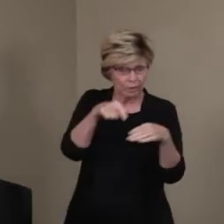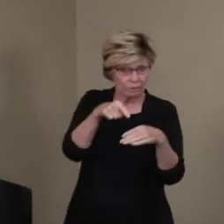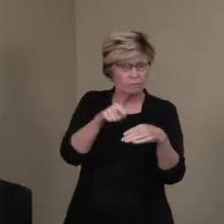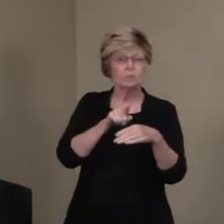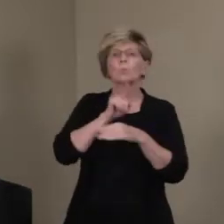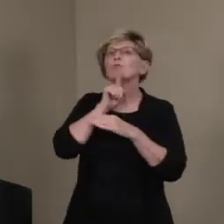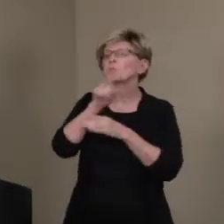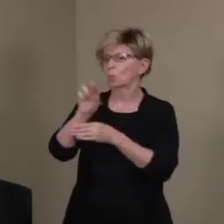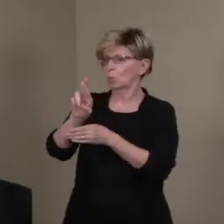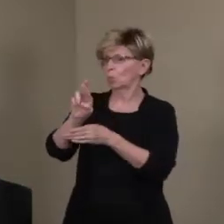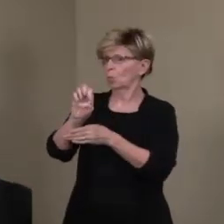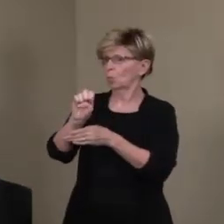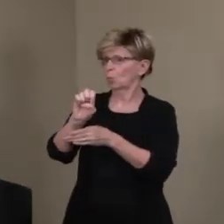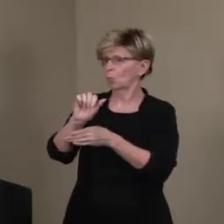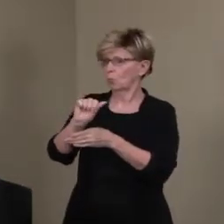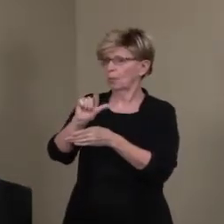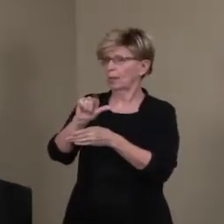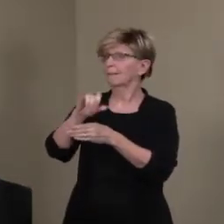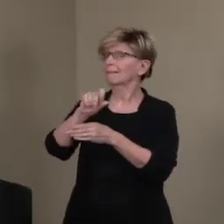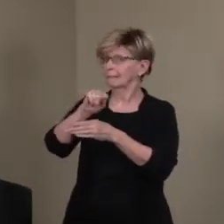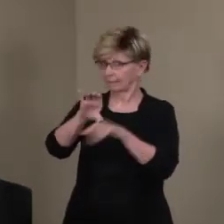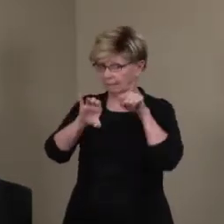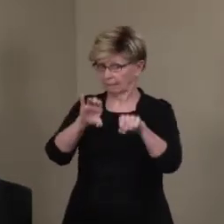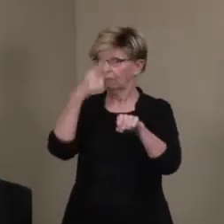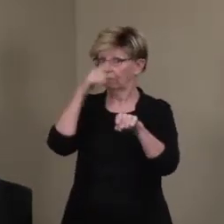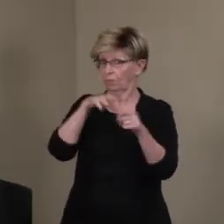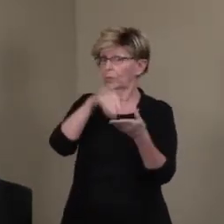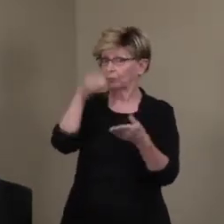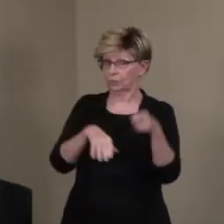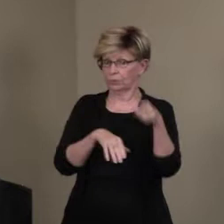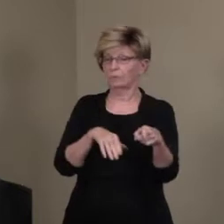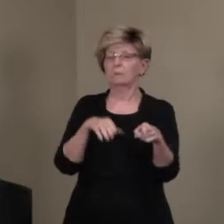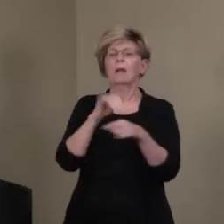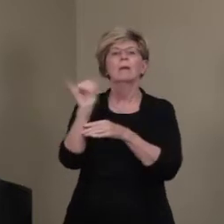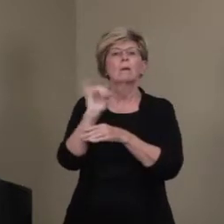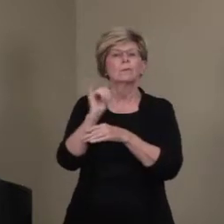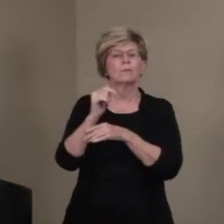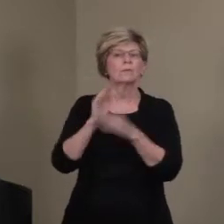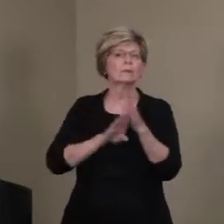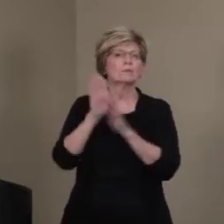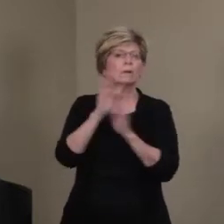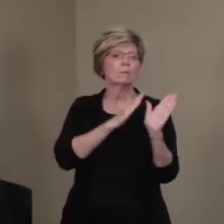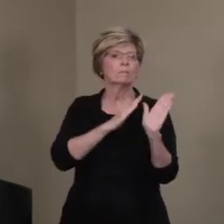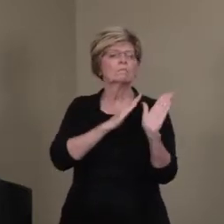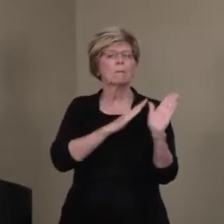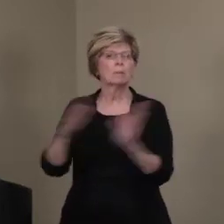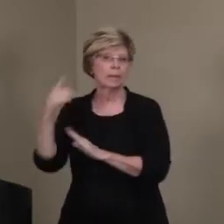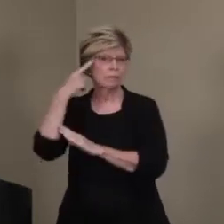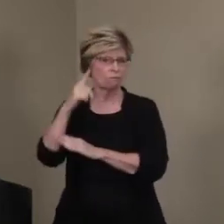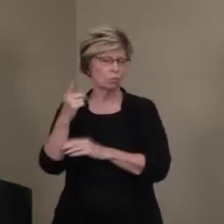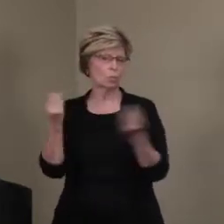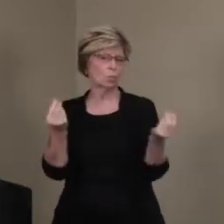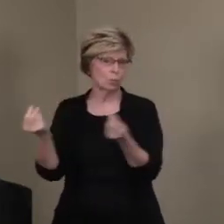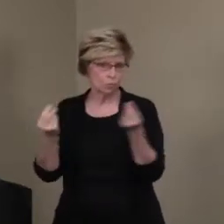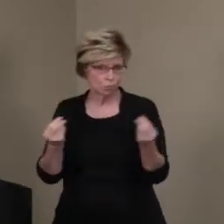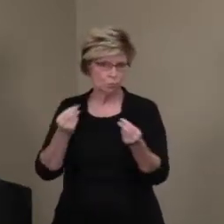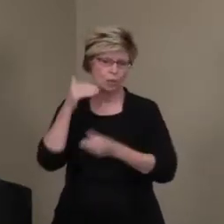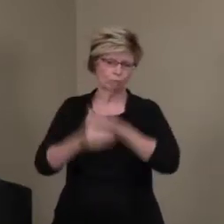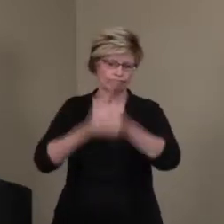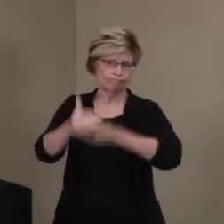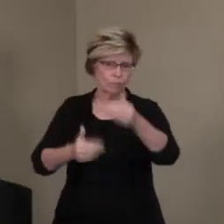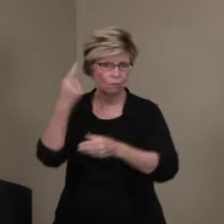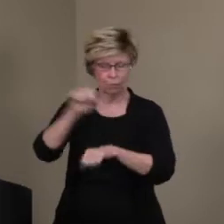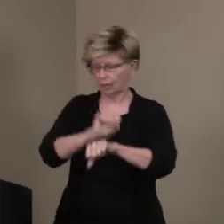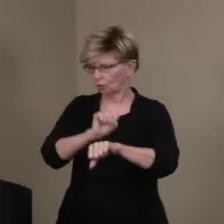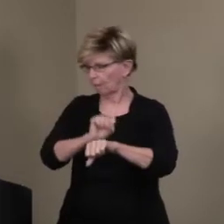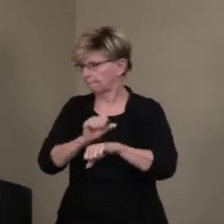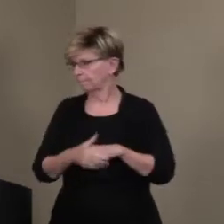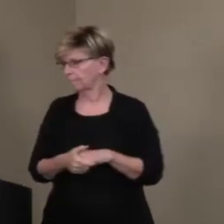if there is a job opening is that a realistic job for them and will help